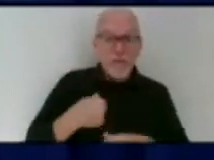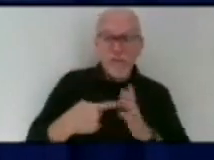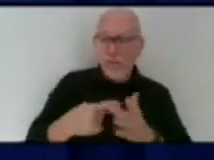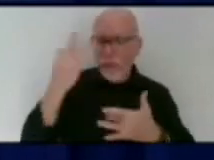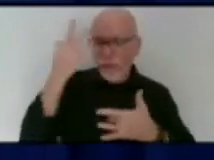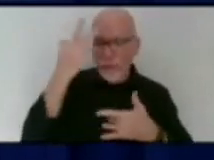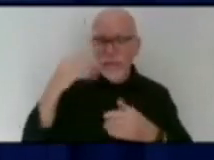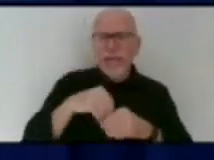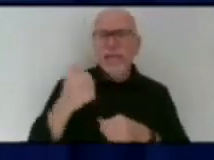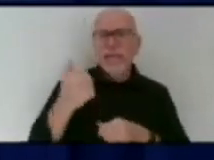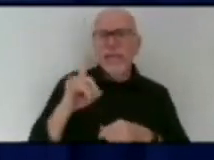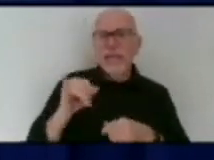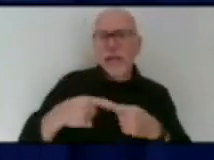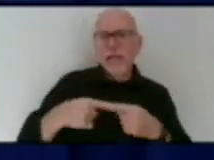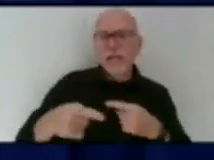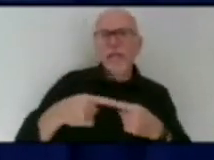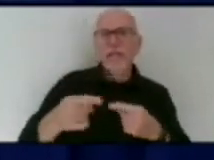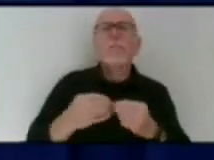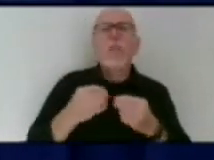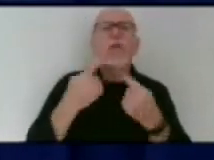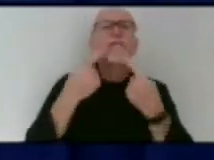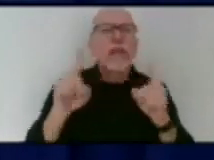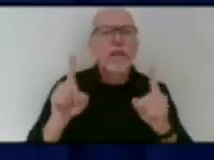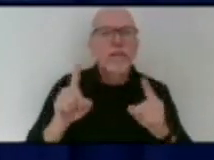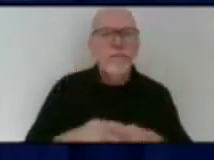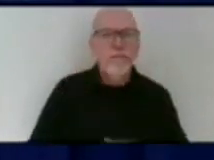medication is designed to treat patients who have tested positive for